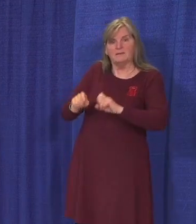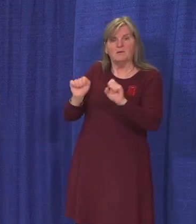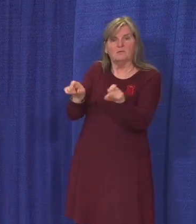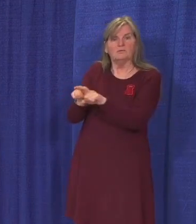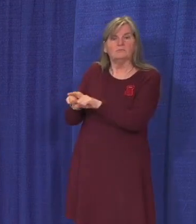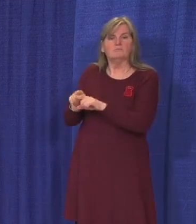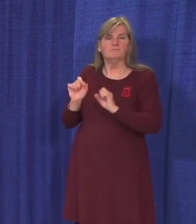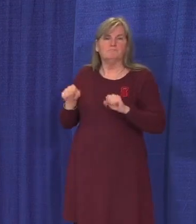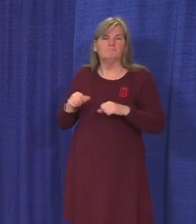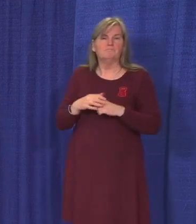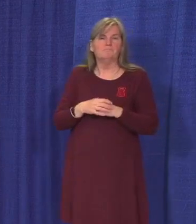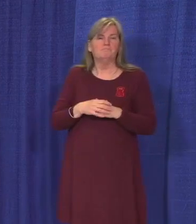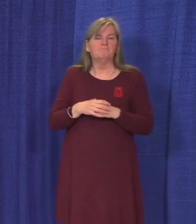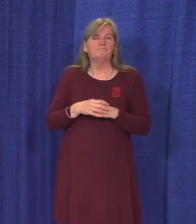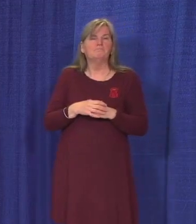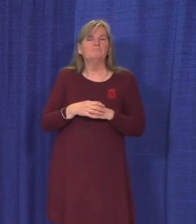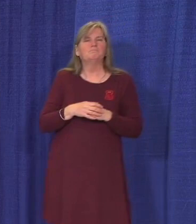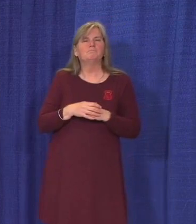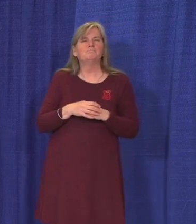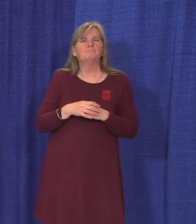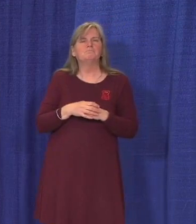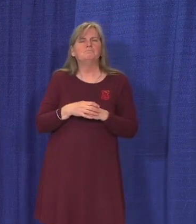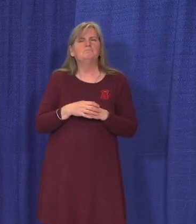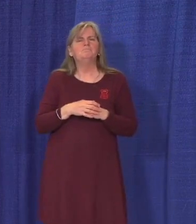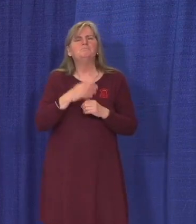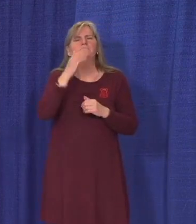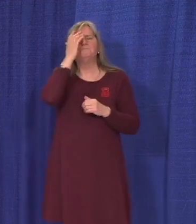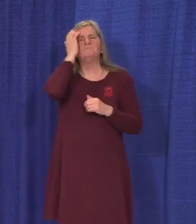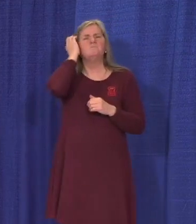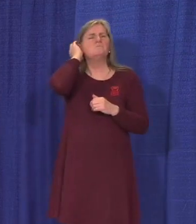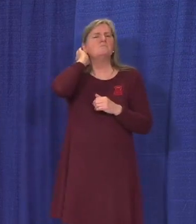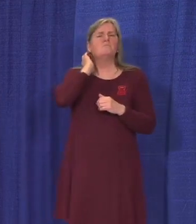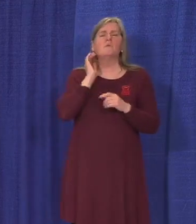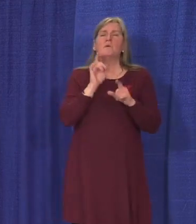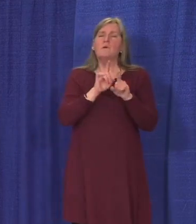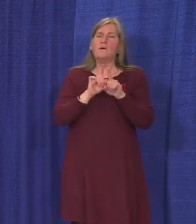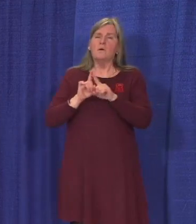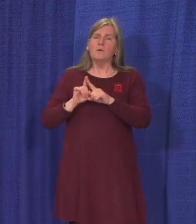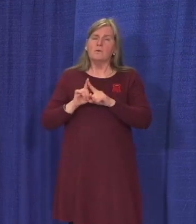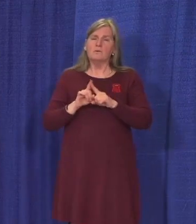testing capacity and remote and rural locations as well as